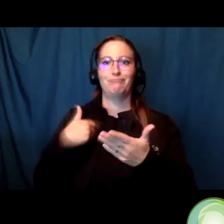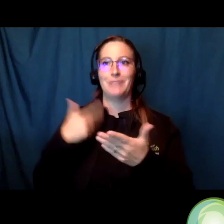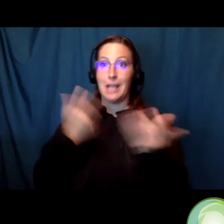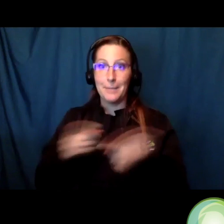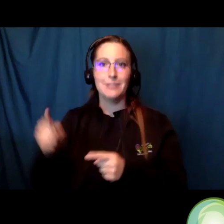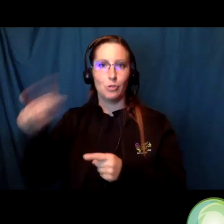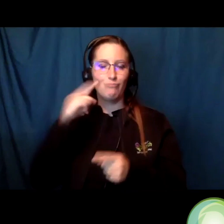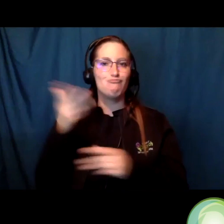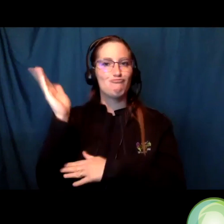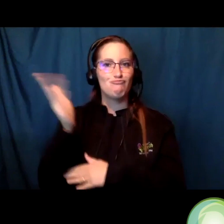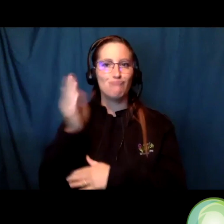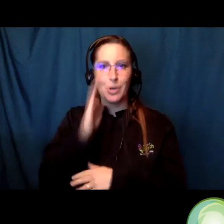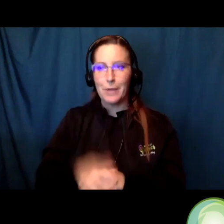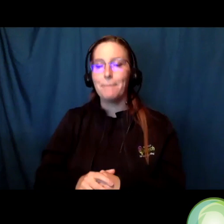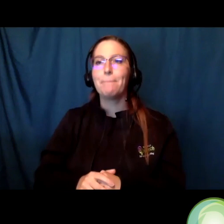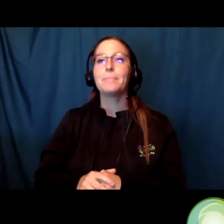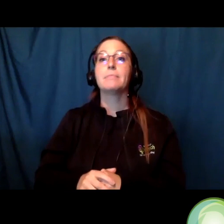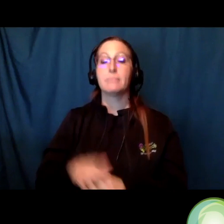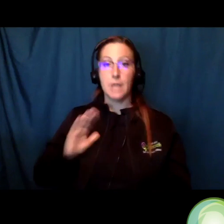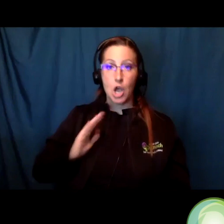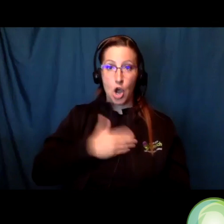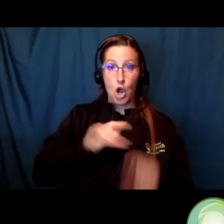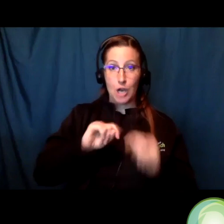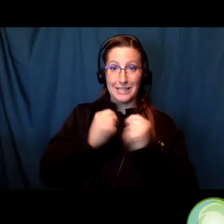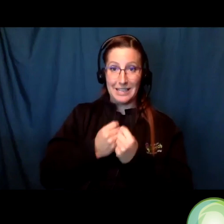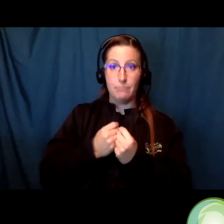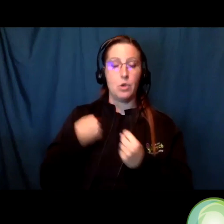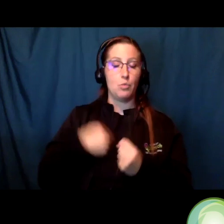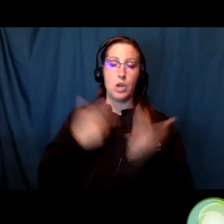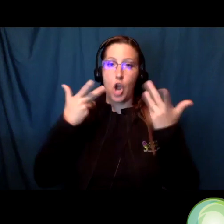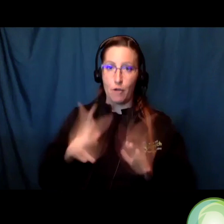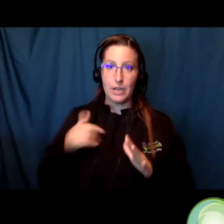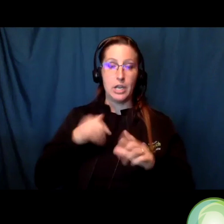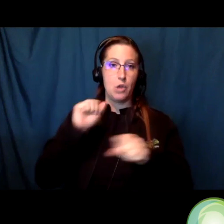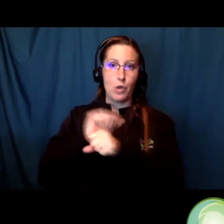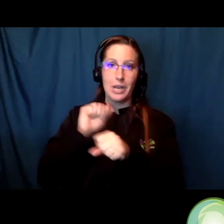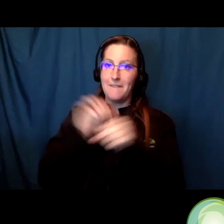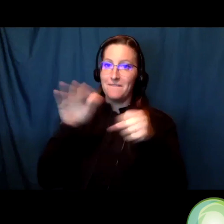and then our team is already working on filling up the school year